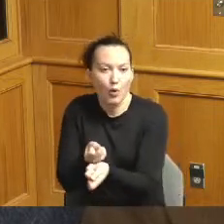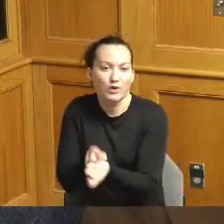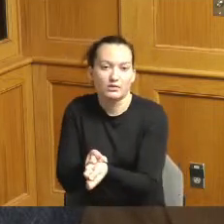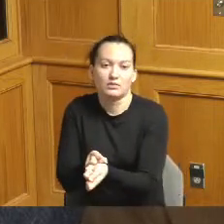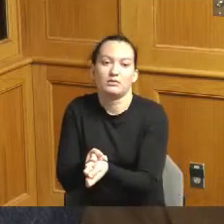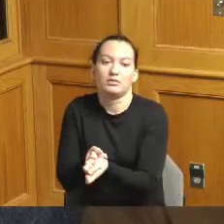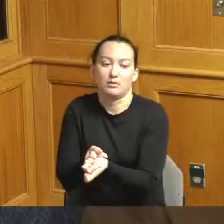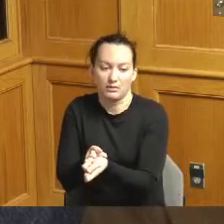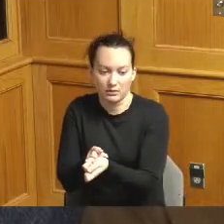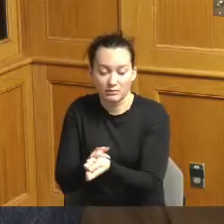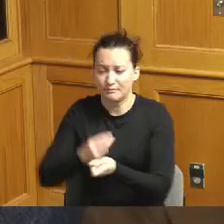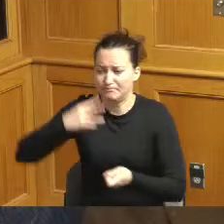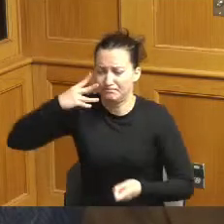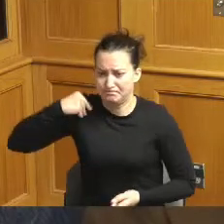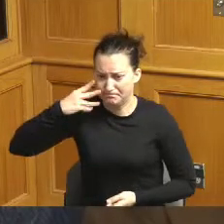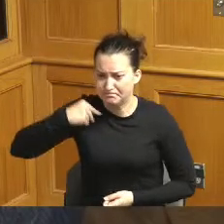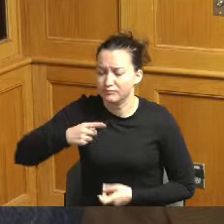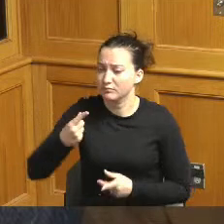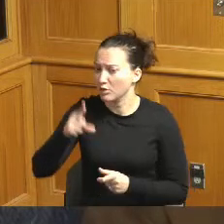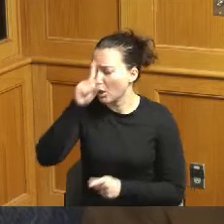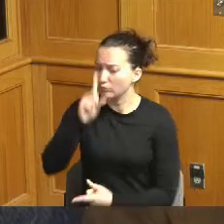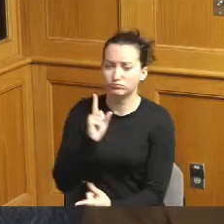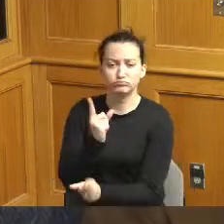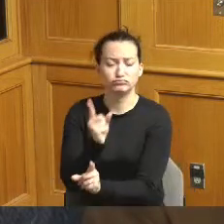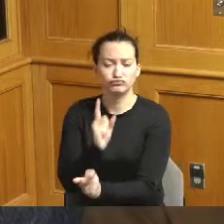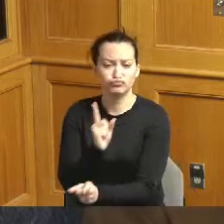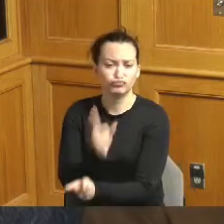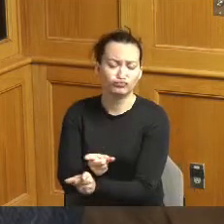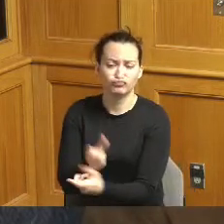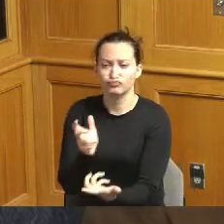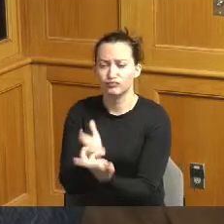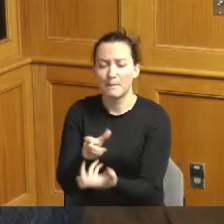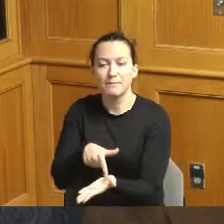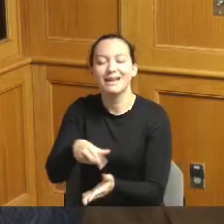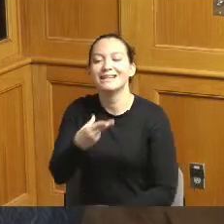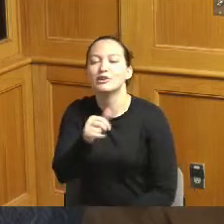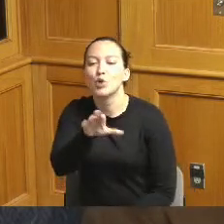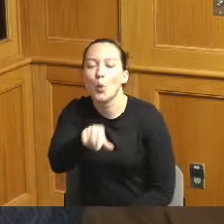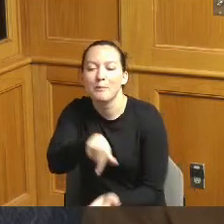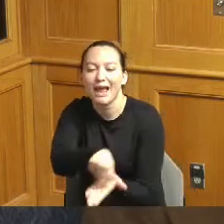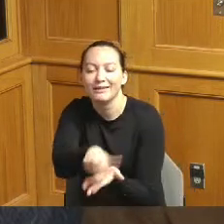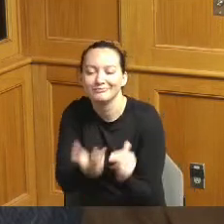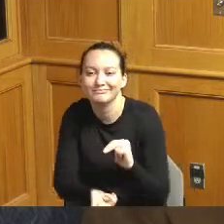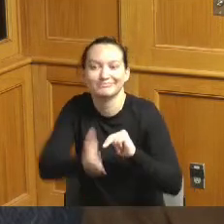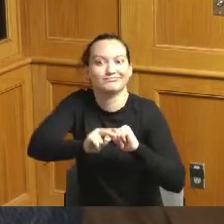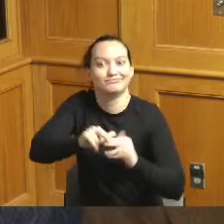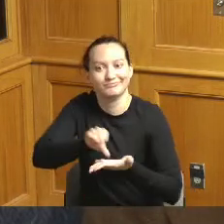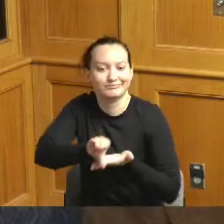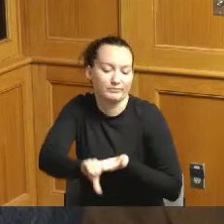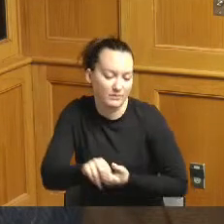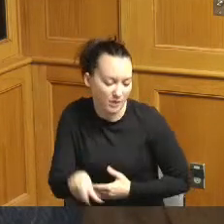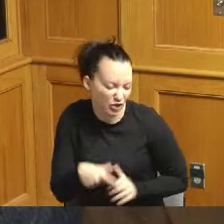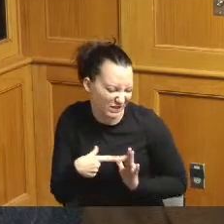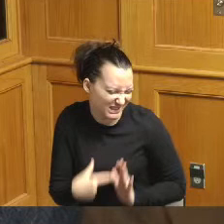what we thought was appropriate Heroes pay is another example of this so whenever you know we